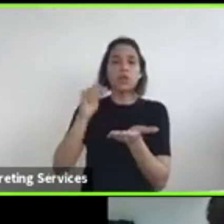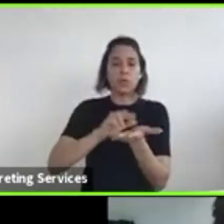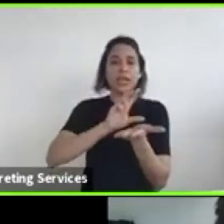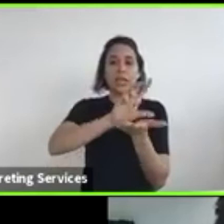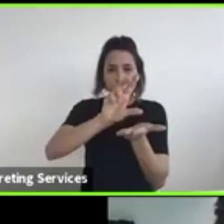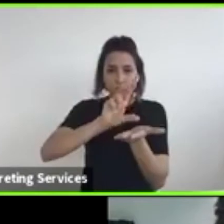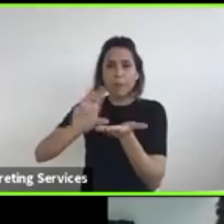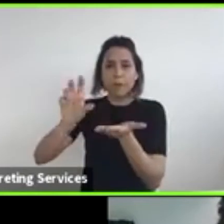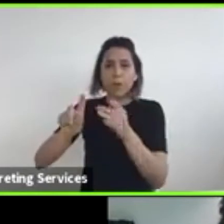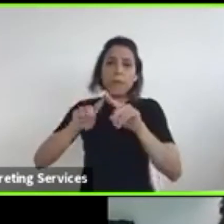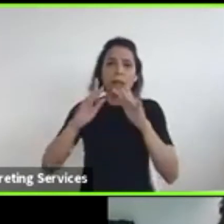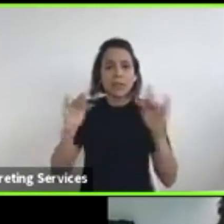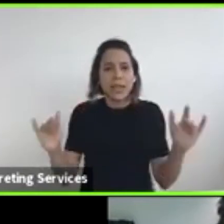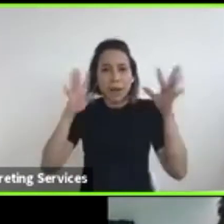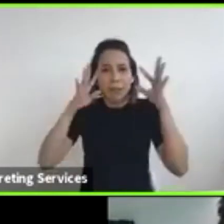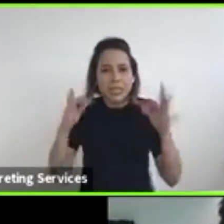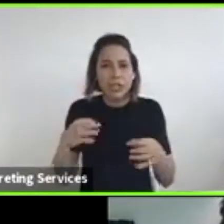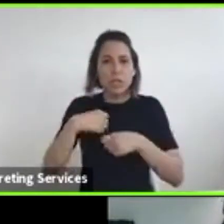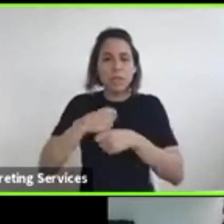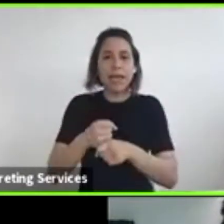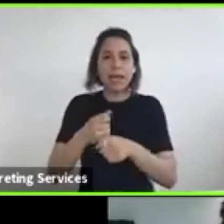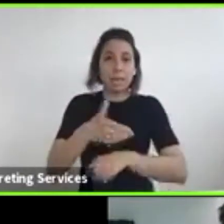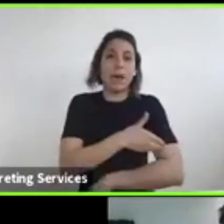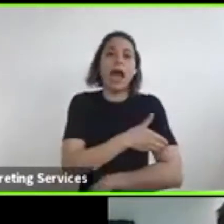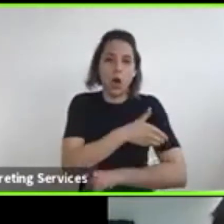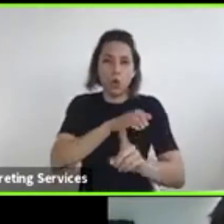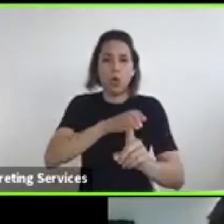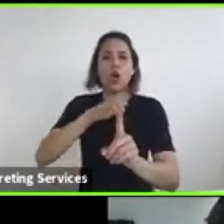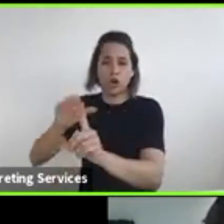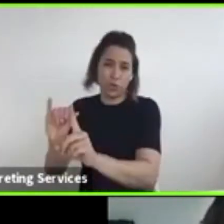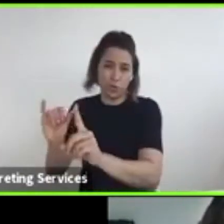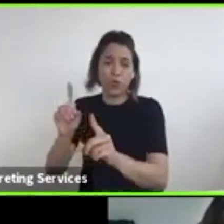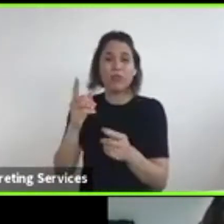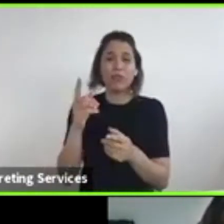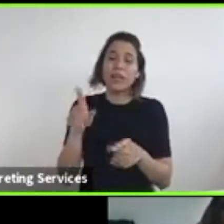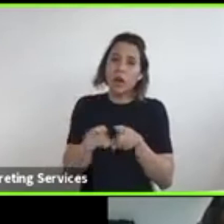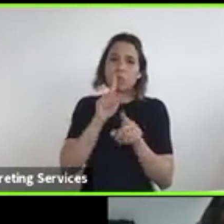POWER SO THAT'S ALSO BEEN A REALLY CORE FACET OF THE WORK THAT